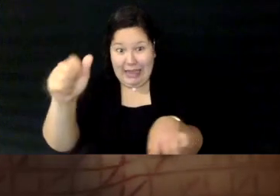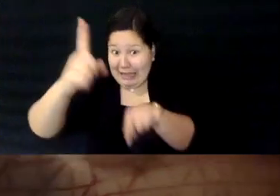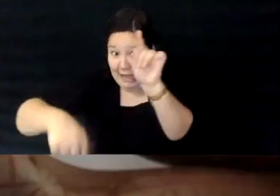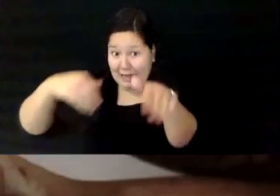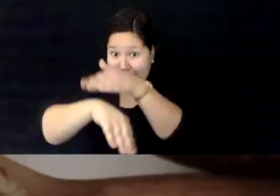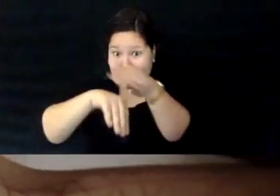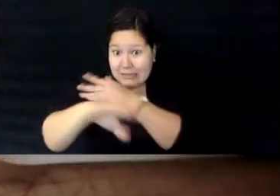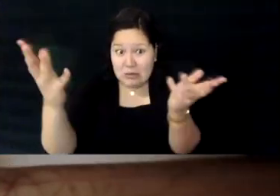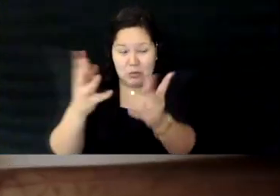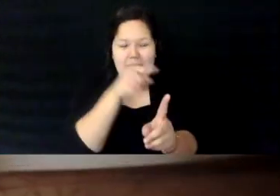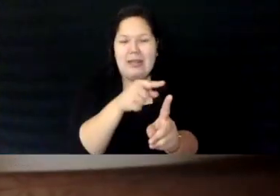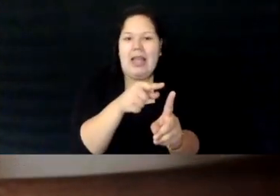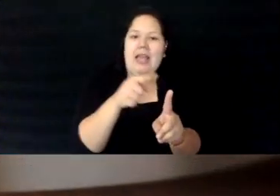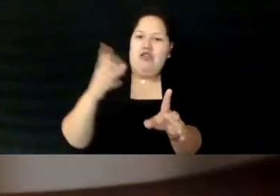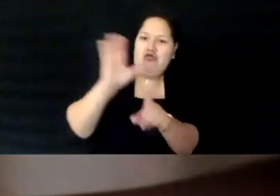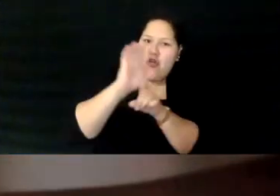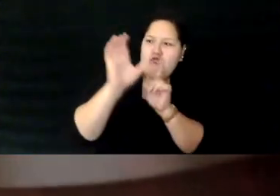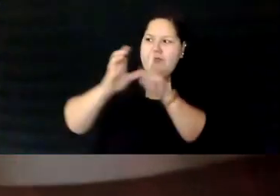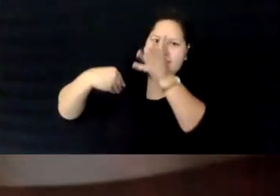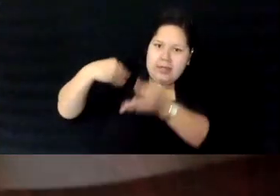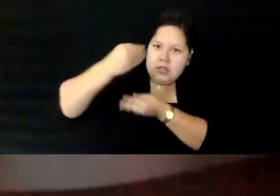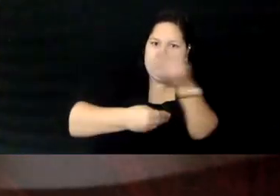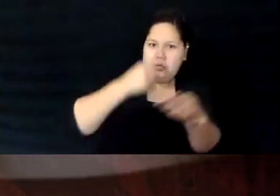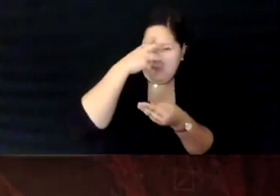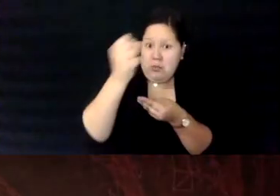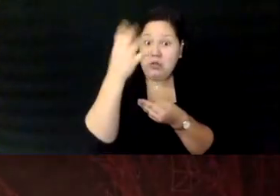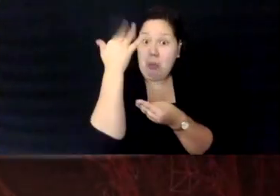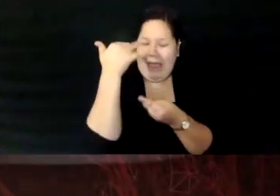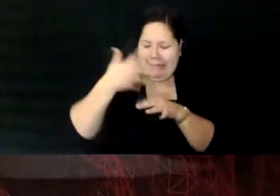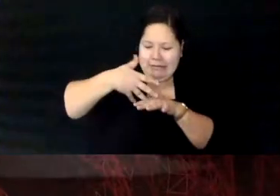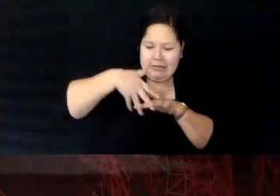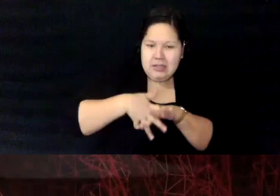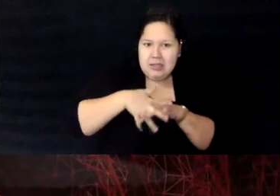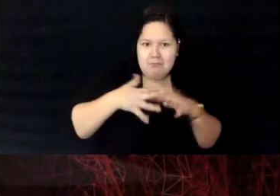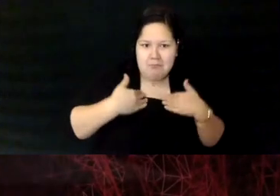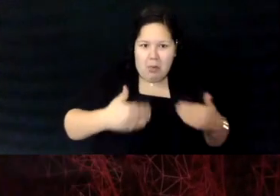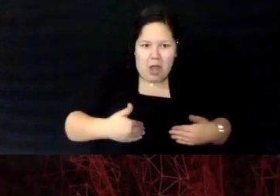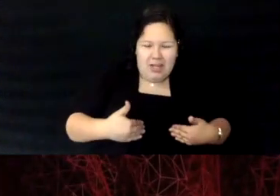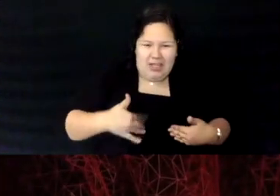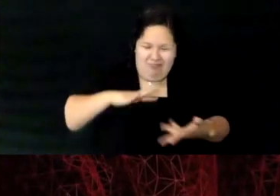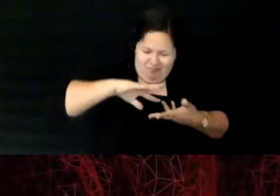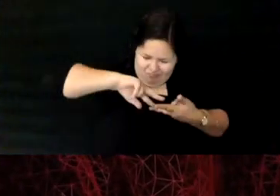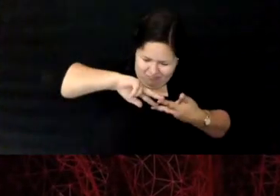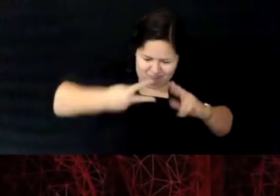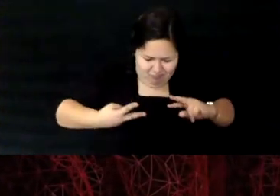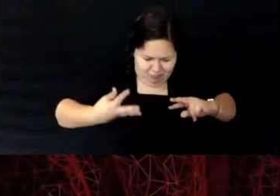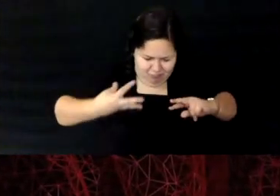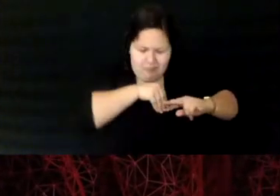and these memories are rooted in your body and encoded in your genes. And the way these memories